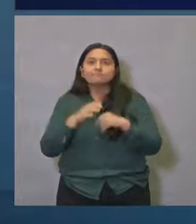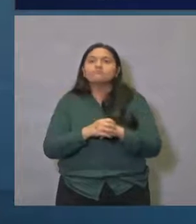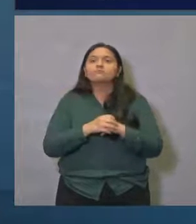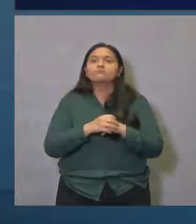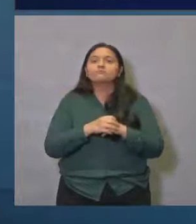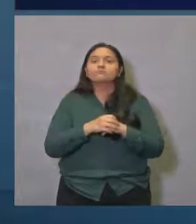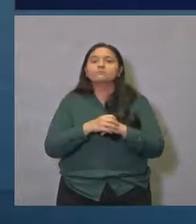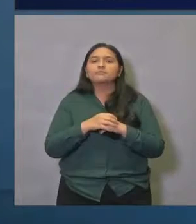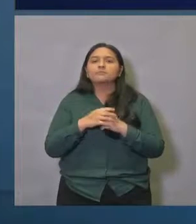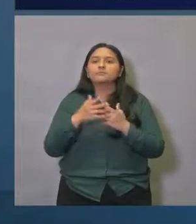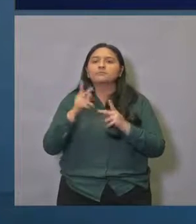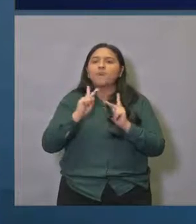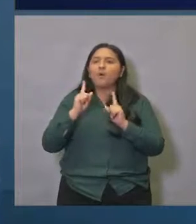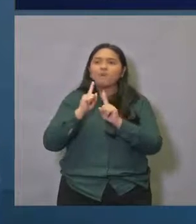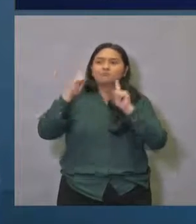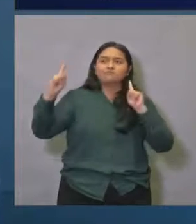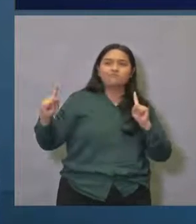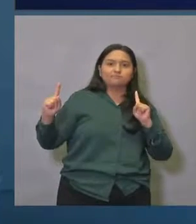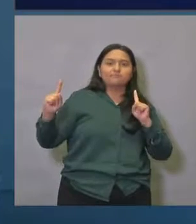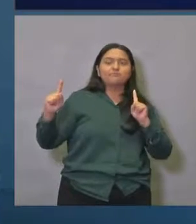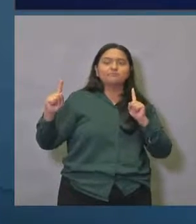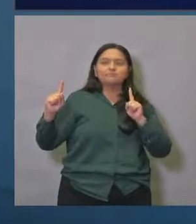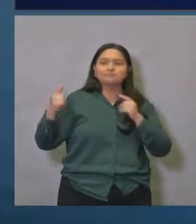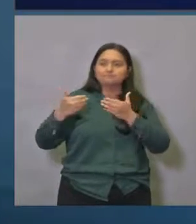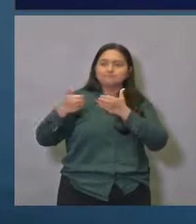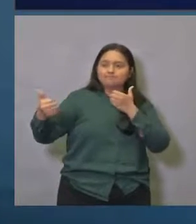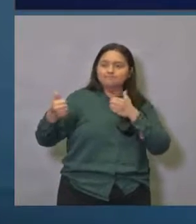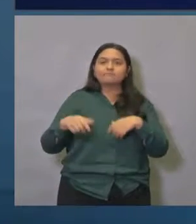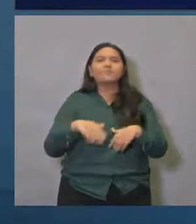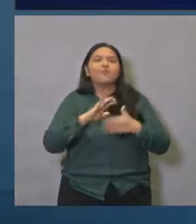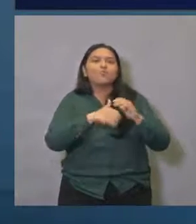OUTSIDE AND AROUND OTHERS OUTSIDE OF YOUR HOUSEHOLD, KEEPING YOUR DISTANCE AS MUCH AS